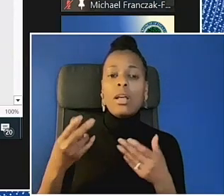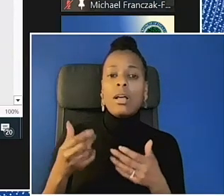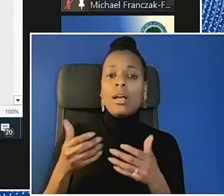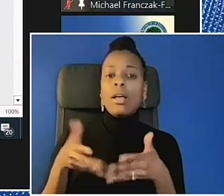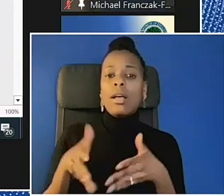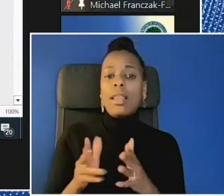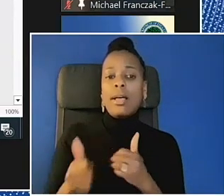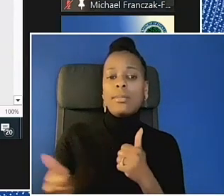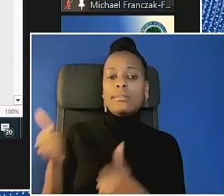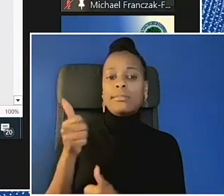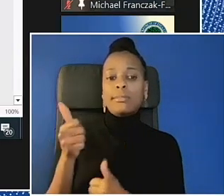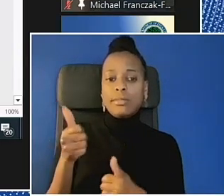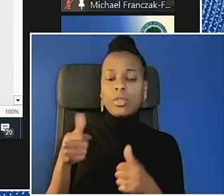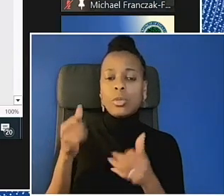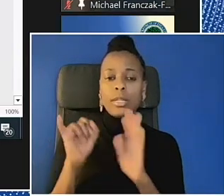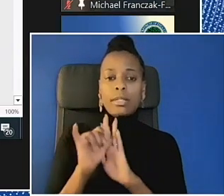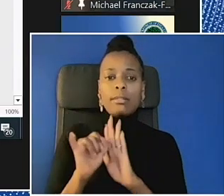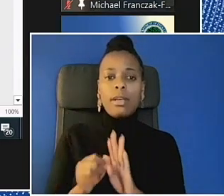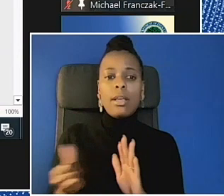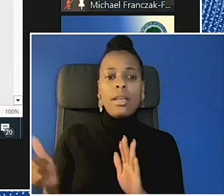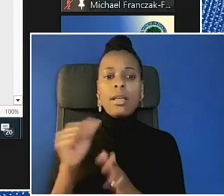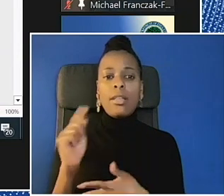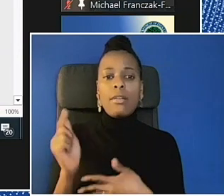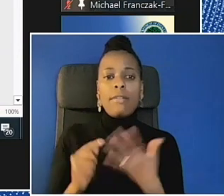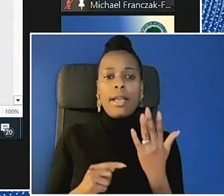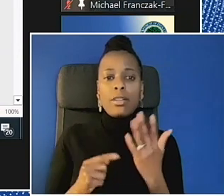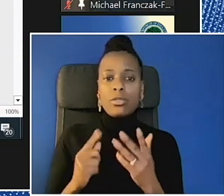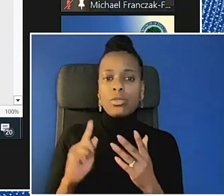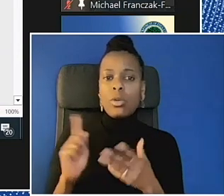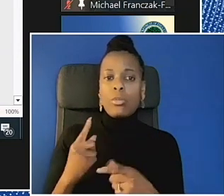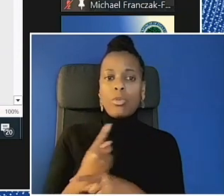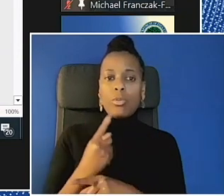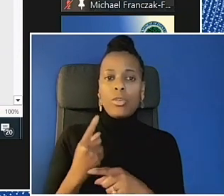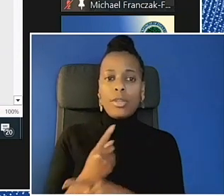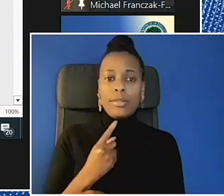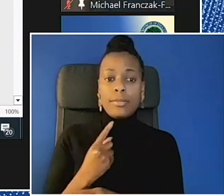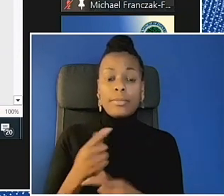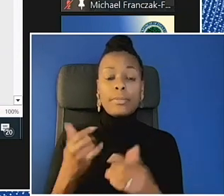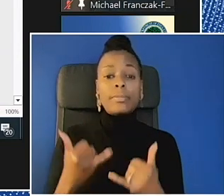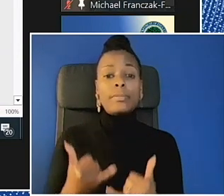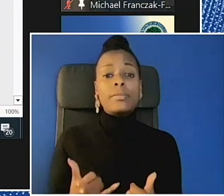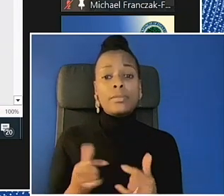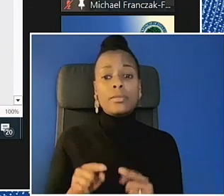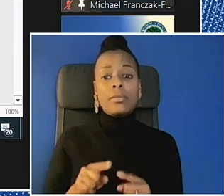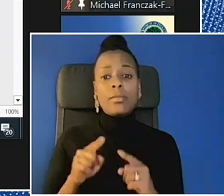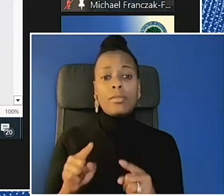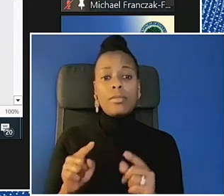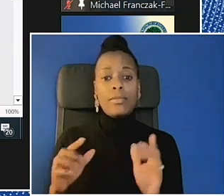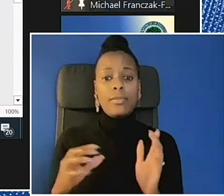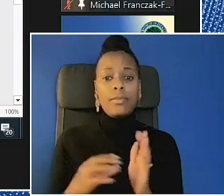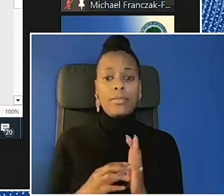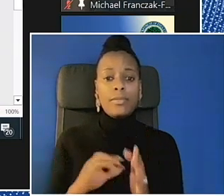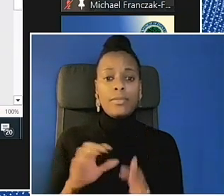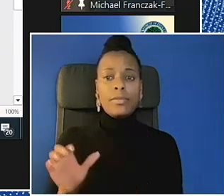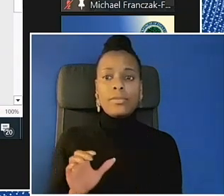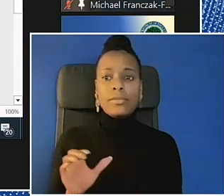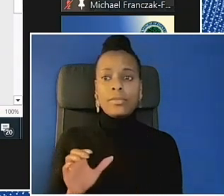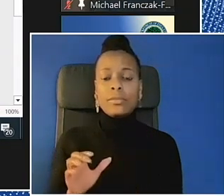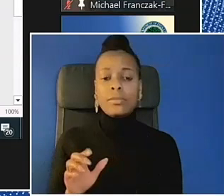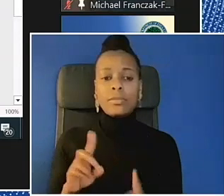appropriate. Turning to paragraph C, the Department has accepted the suggestion to